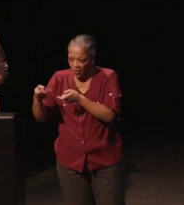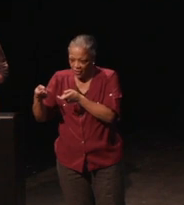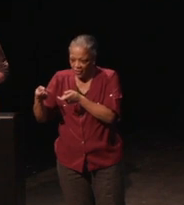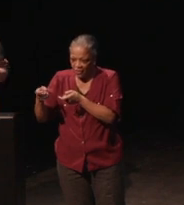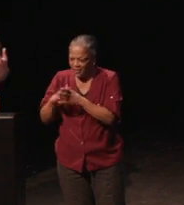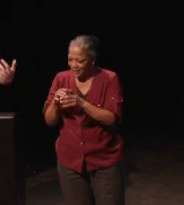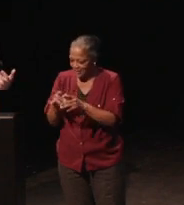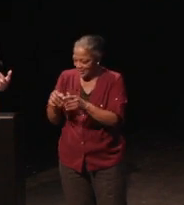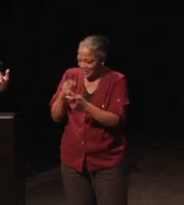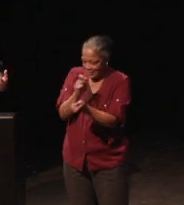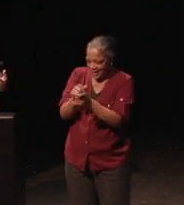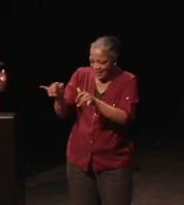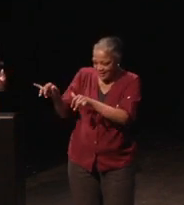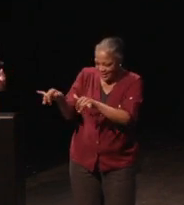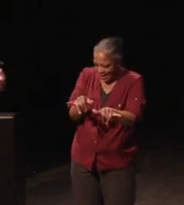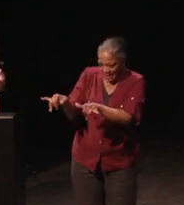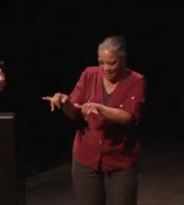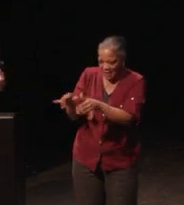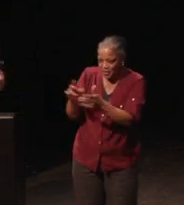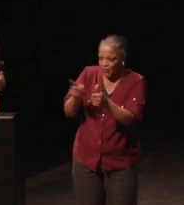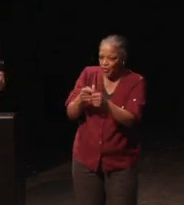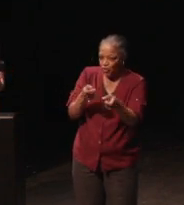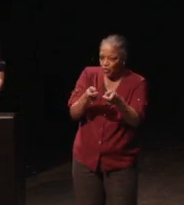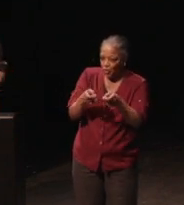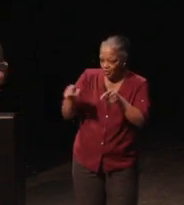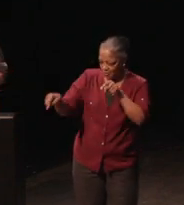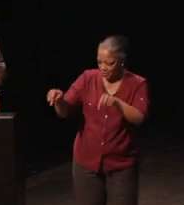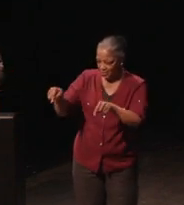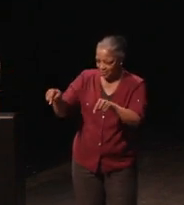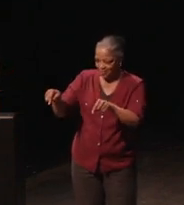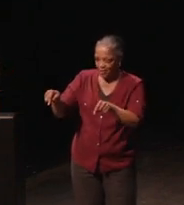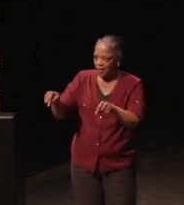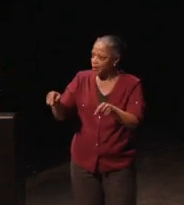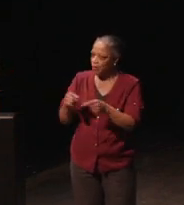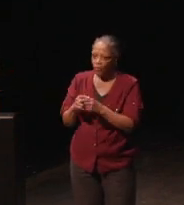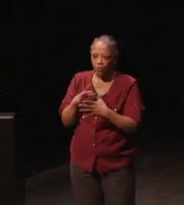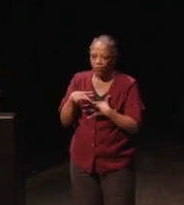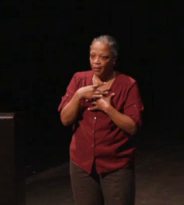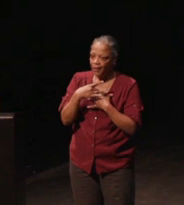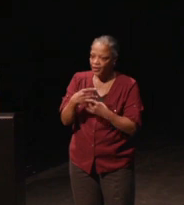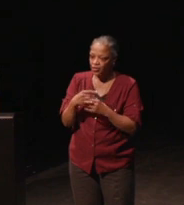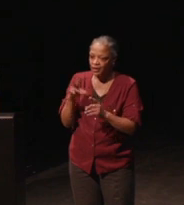exactly the same thing as the first controller. It opens up all kinds of interesting applications.